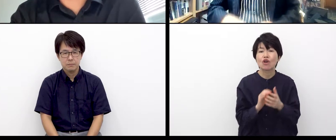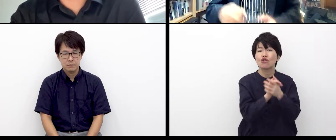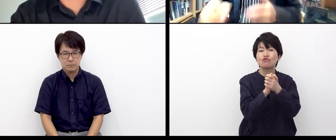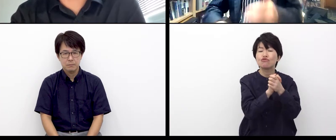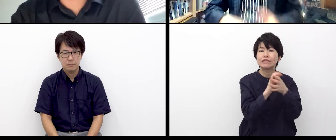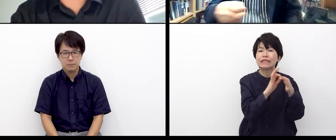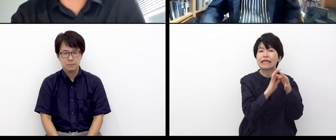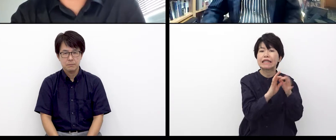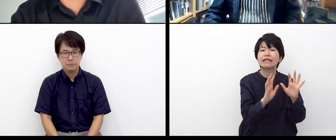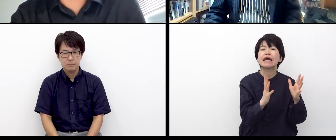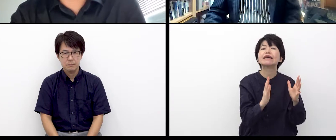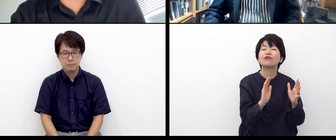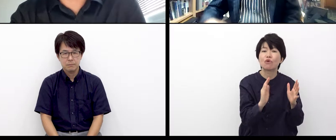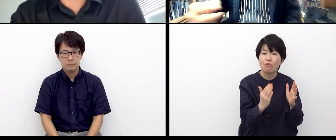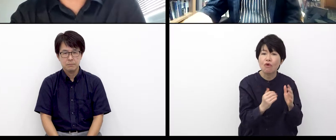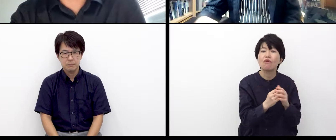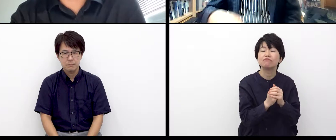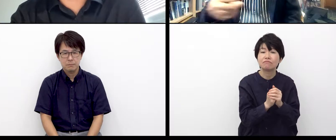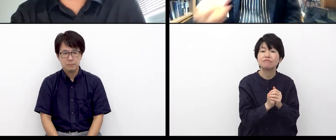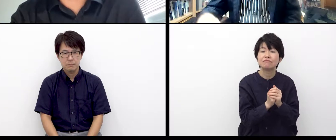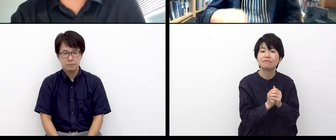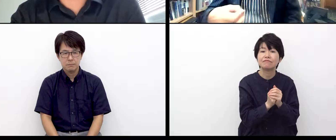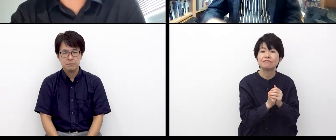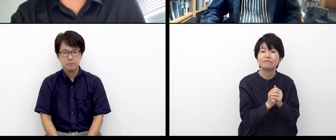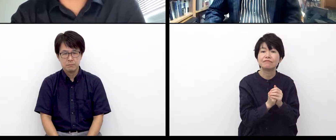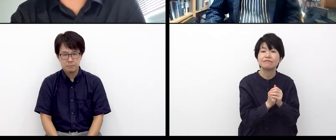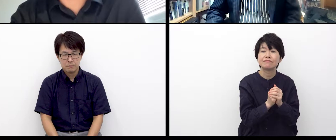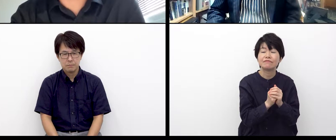among “hikikomori” people, not with friends.